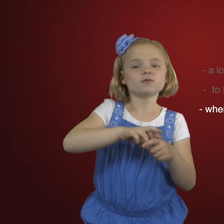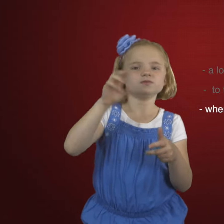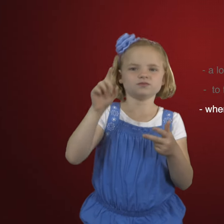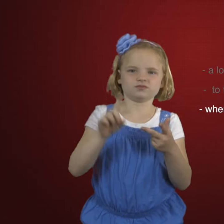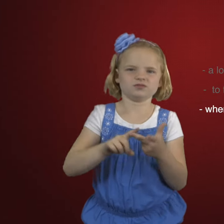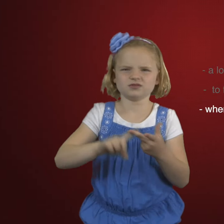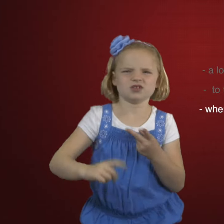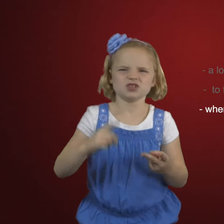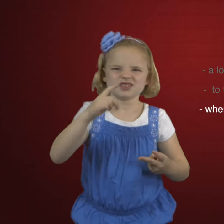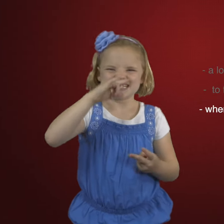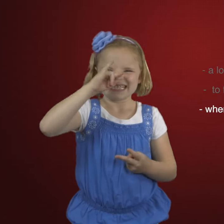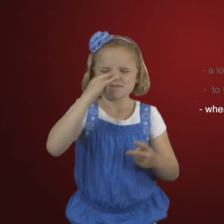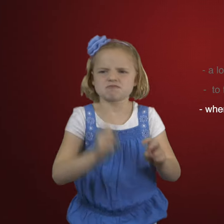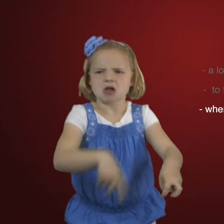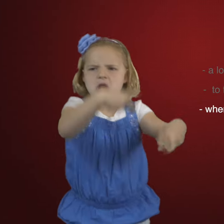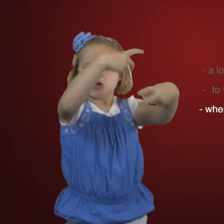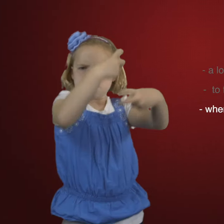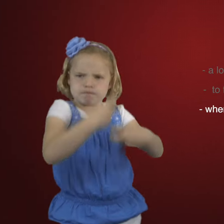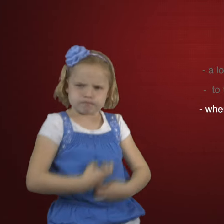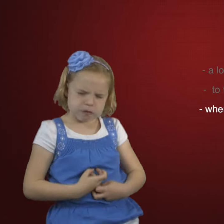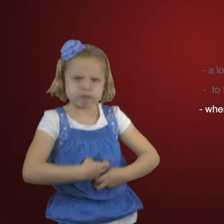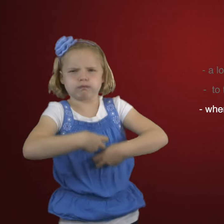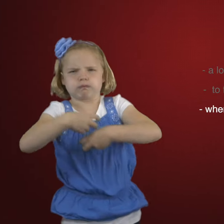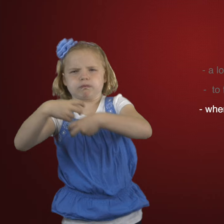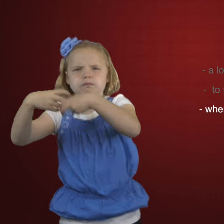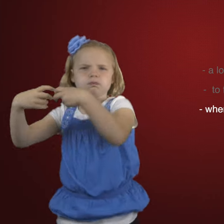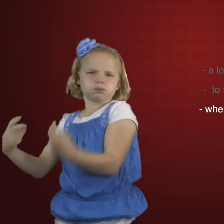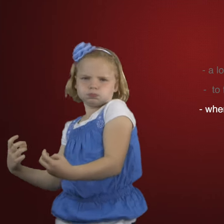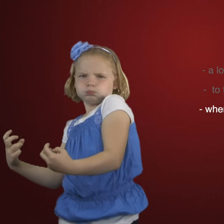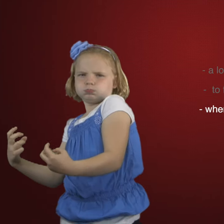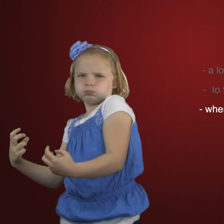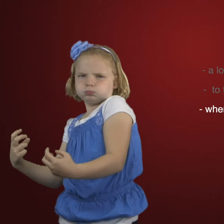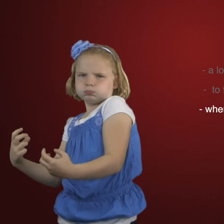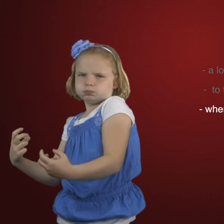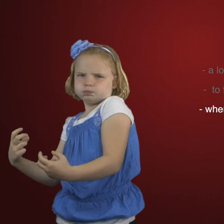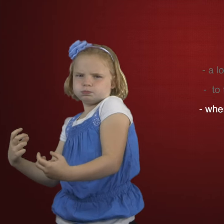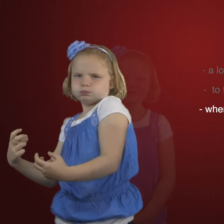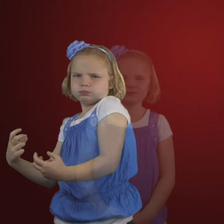or it could be when a kid falls on someone else.